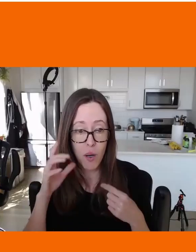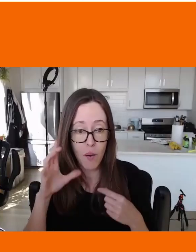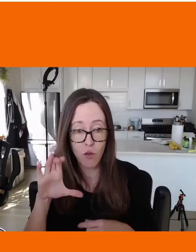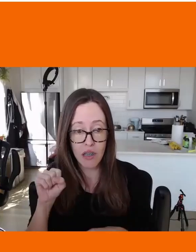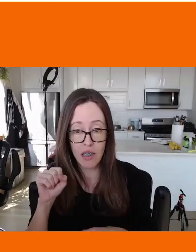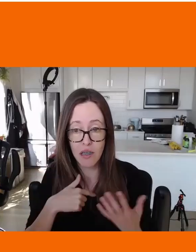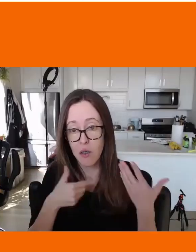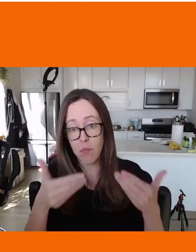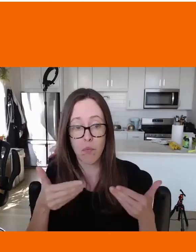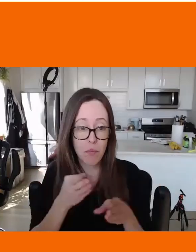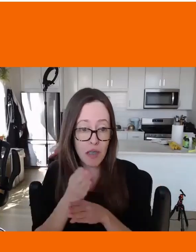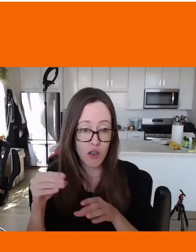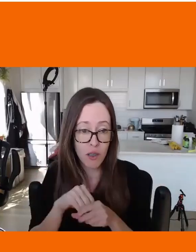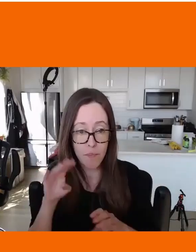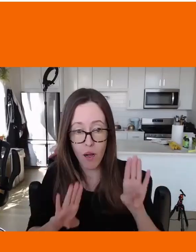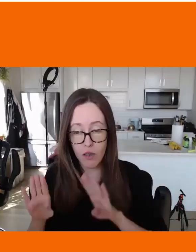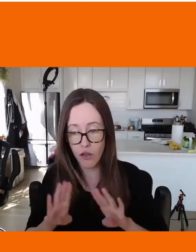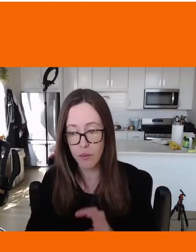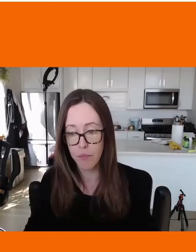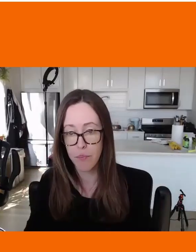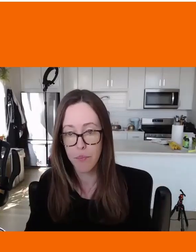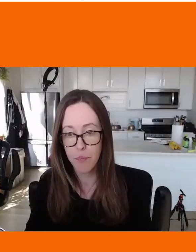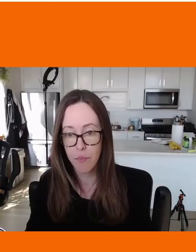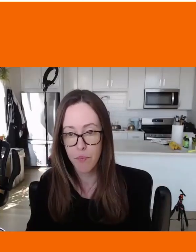At that time, I didn't consider computer science as a career, so I majored in biology.